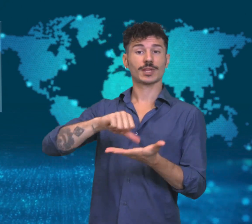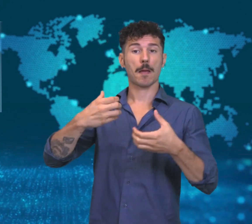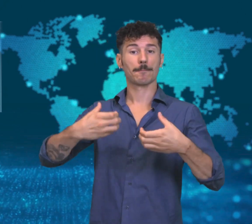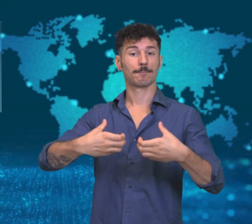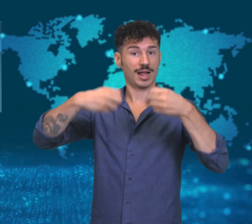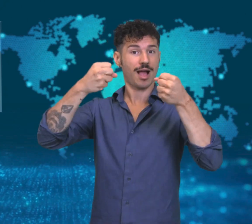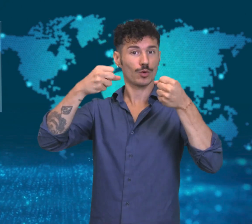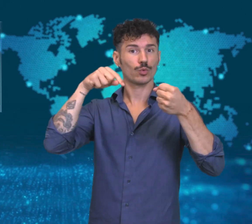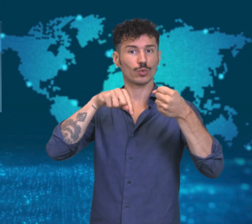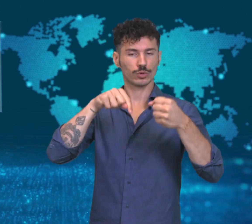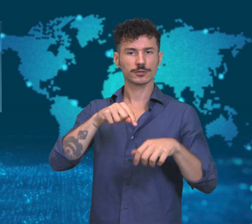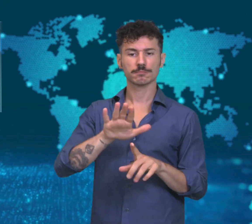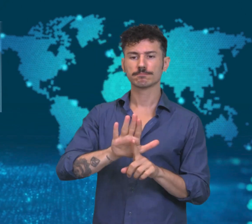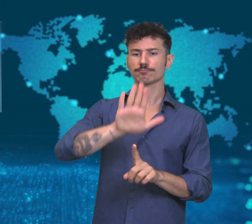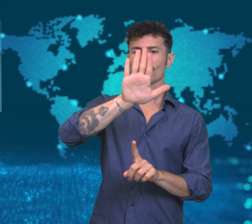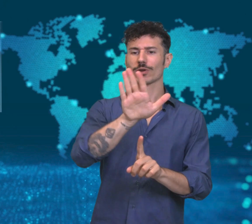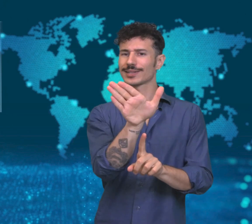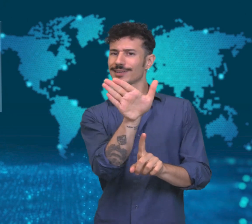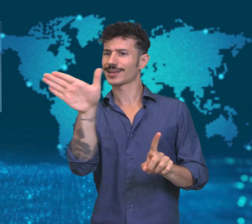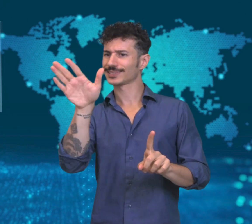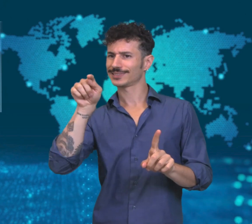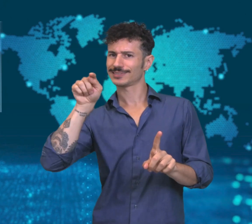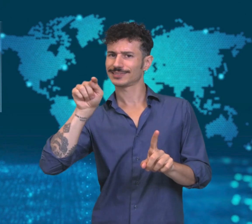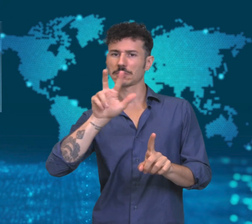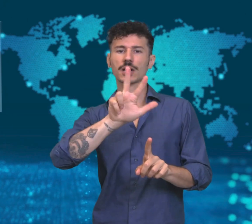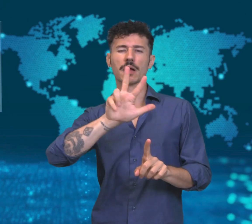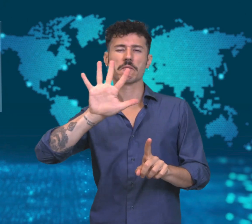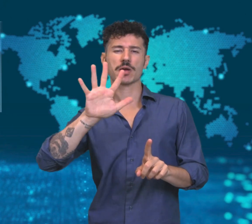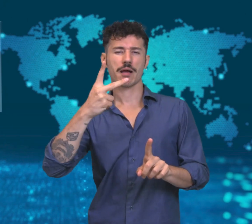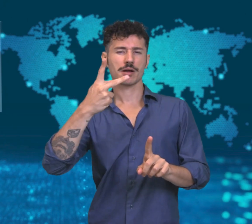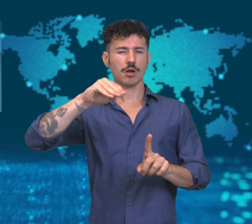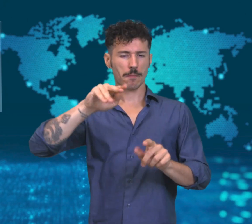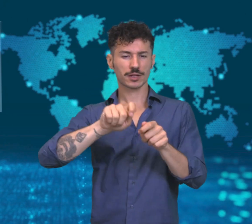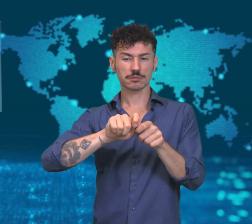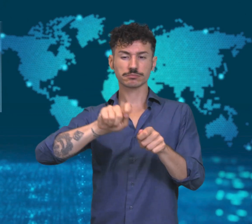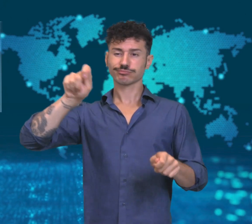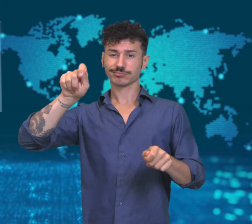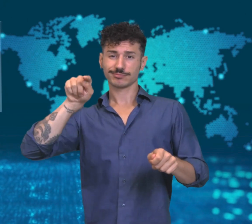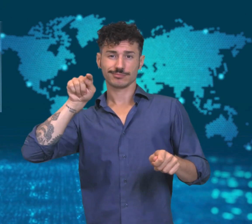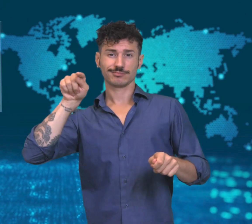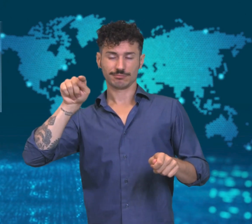A military base about 35 kilometers northeast of Prague was